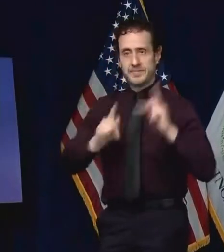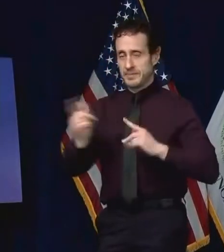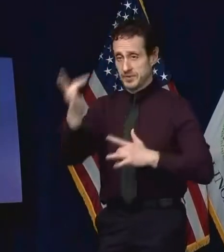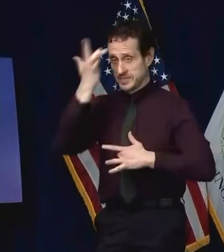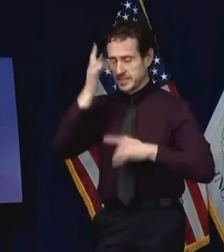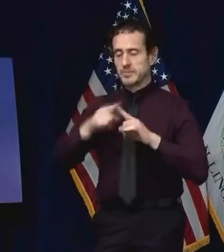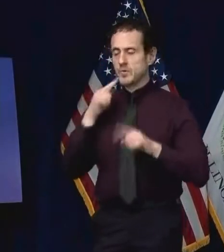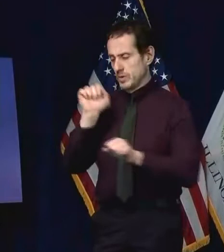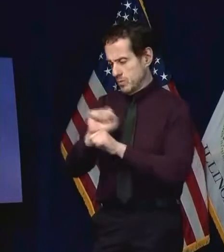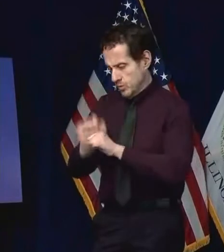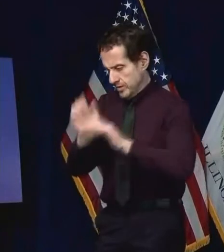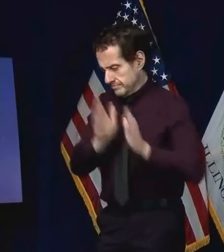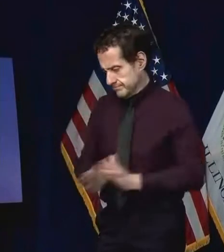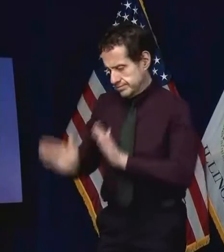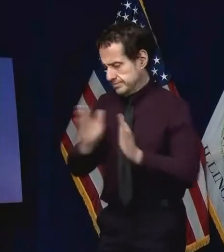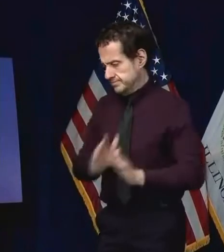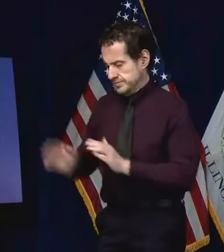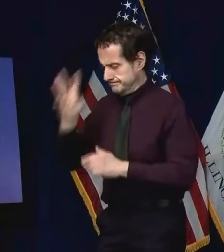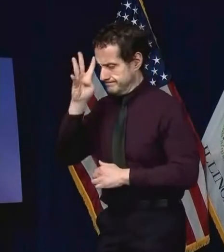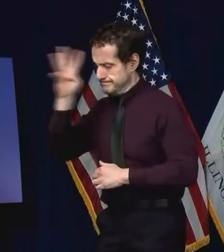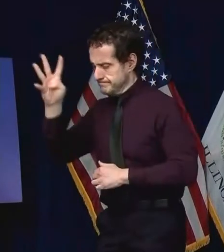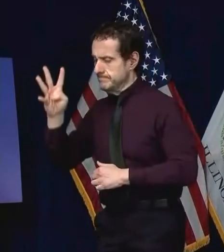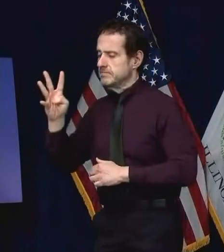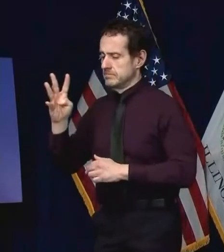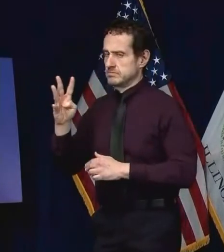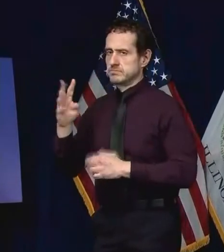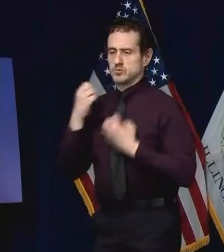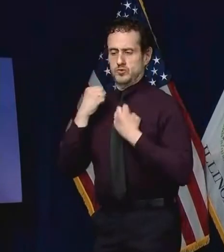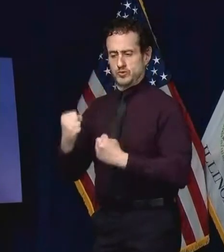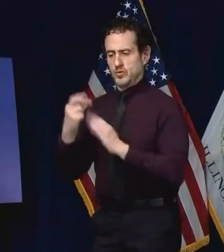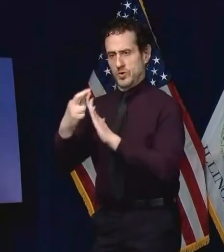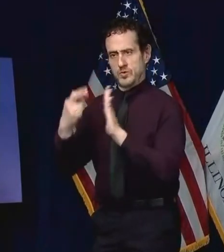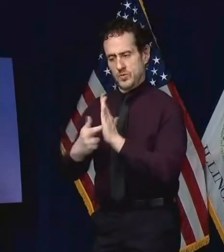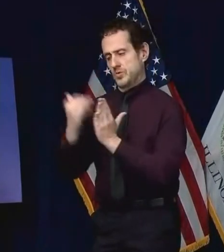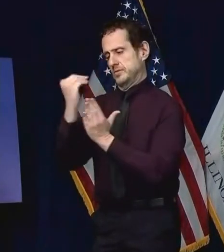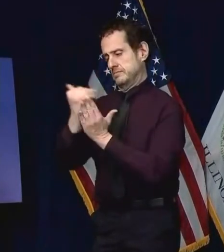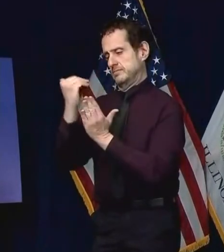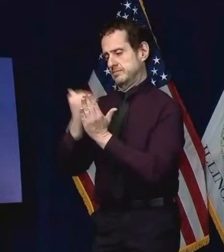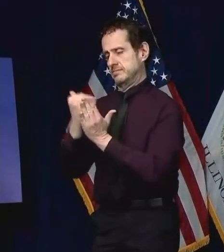work to come up with a very intense set of